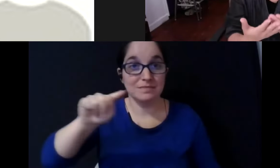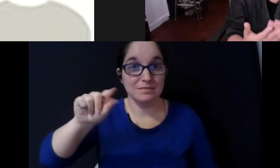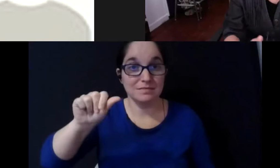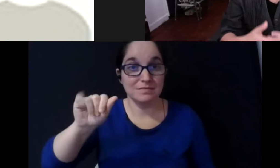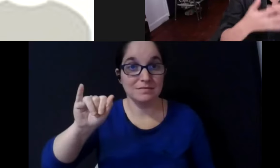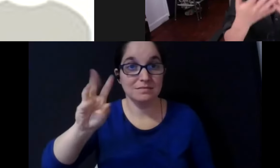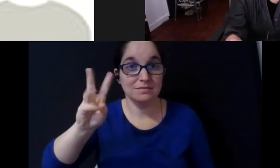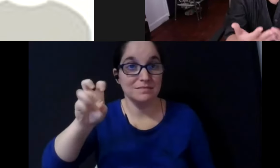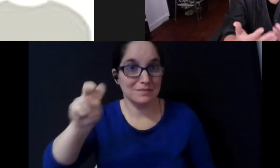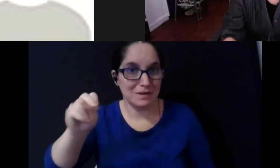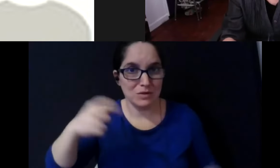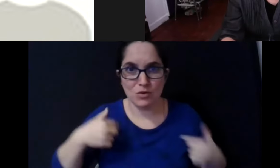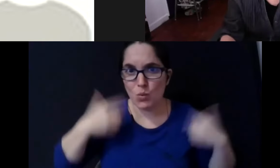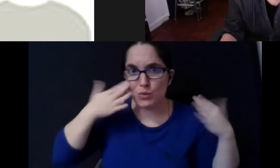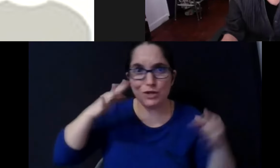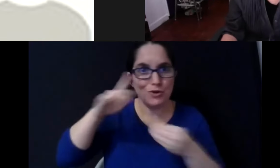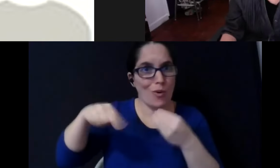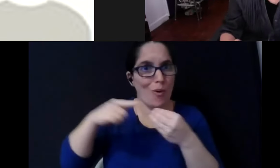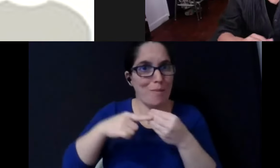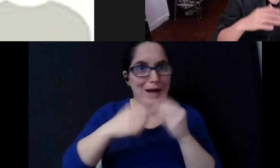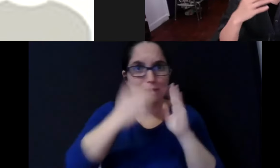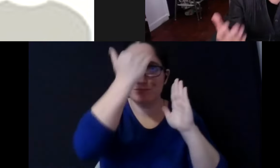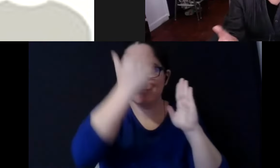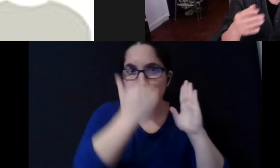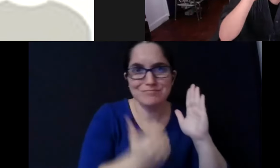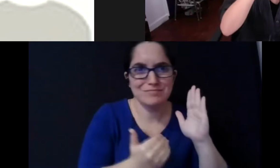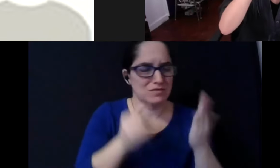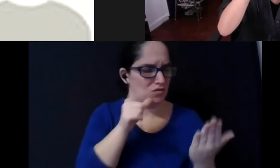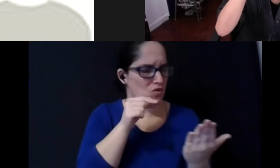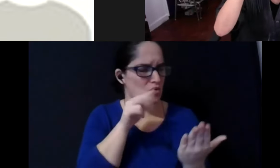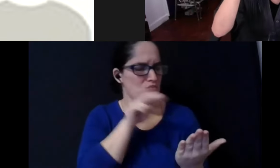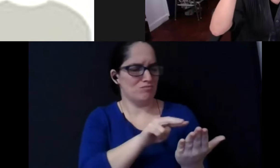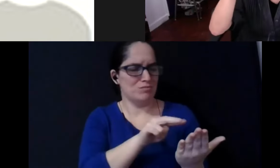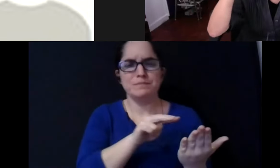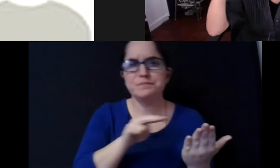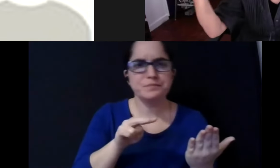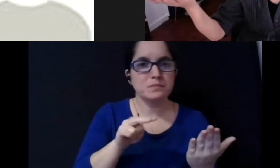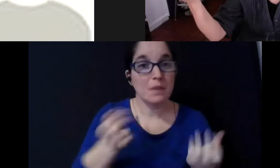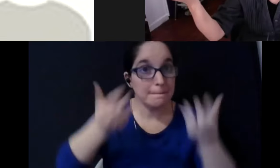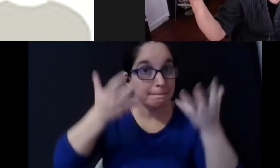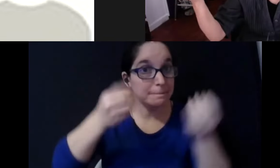roster but once we met we figured that many of our students are coming from that region or from that